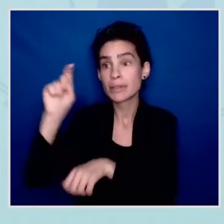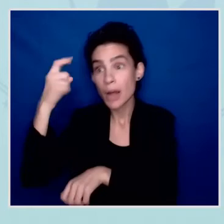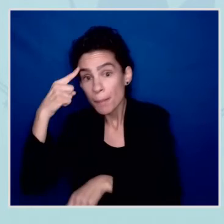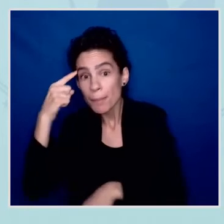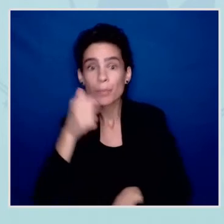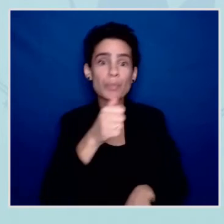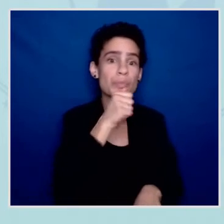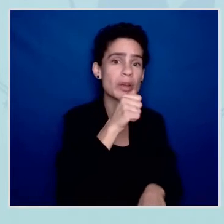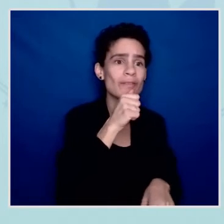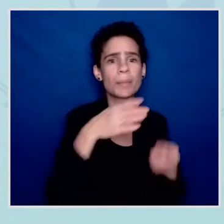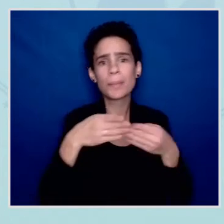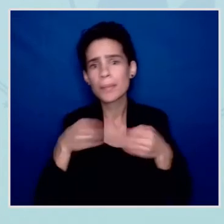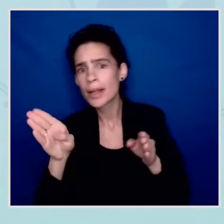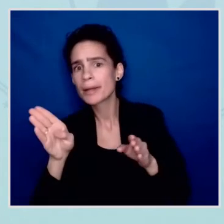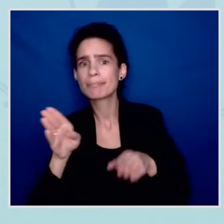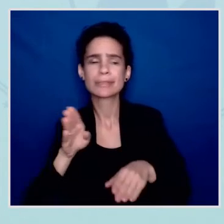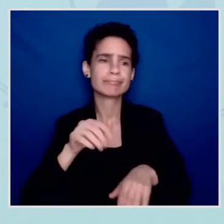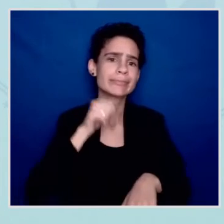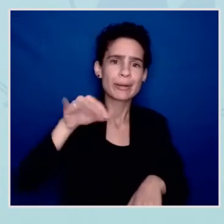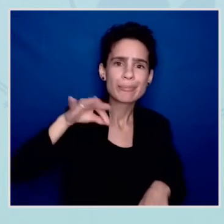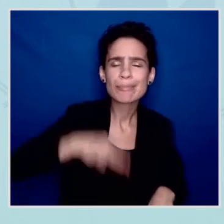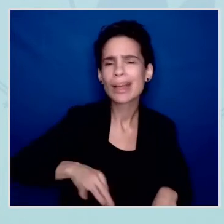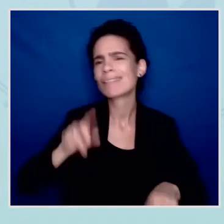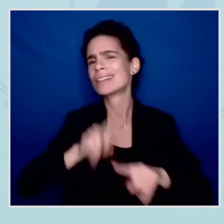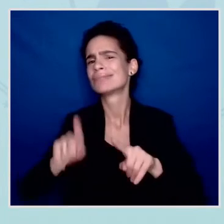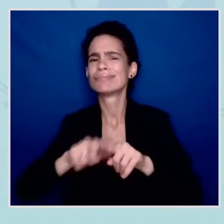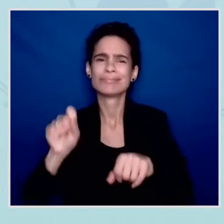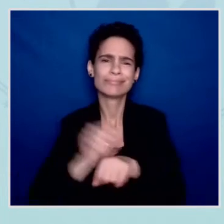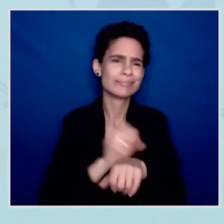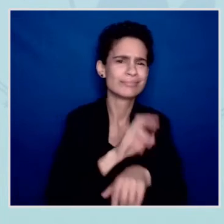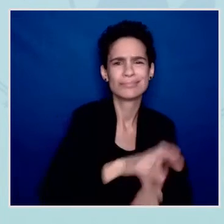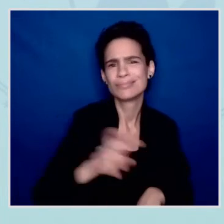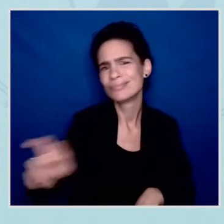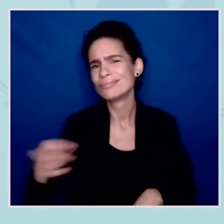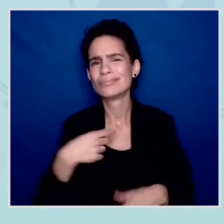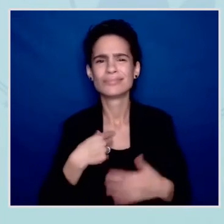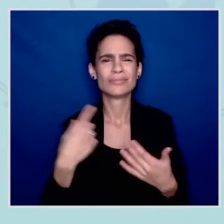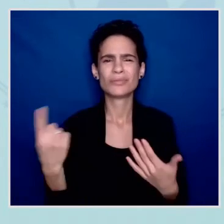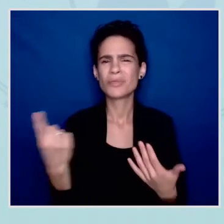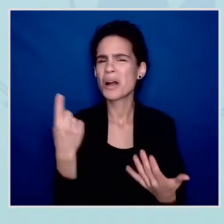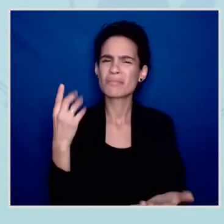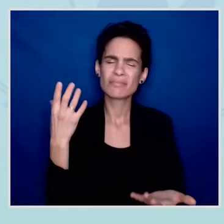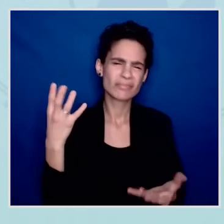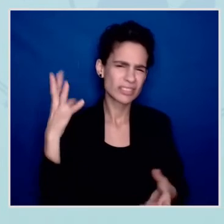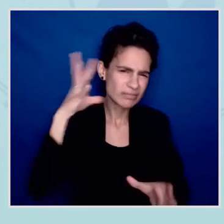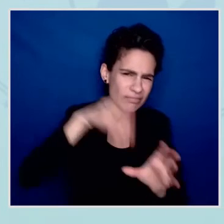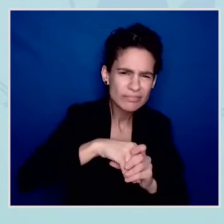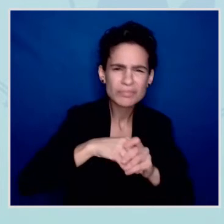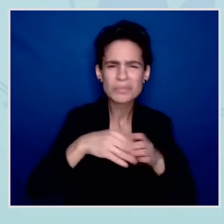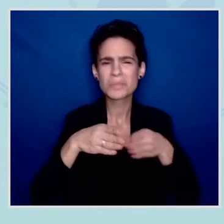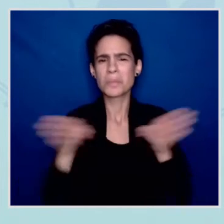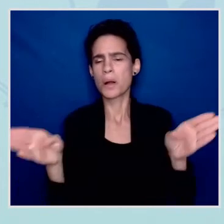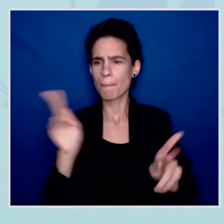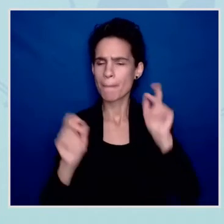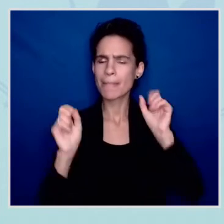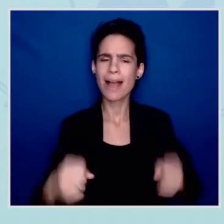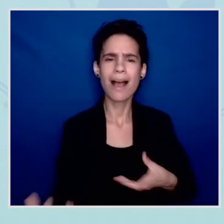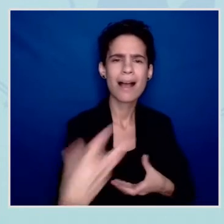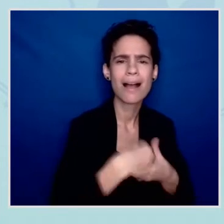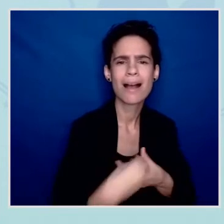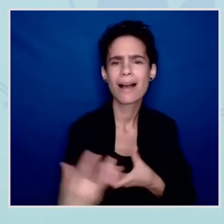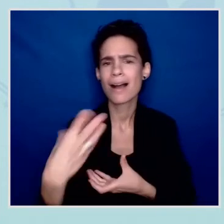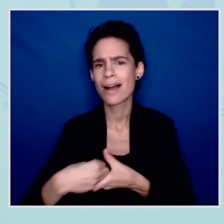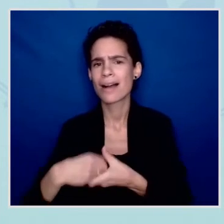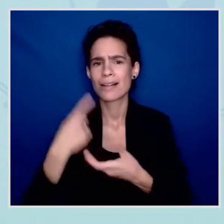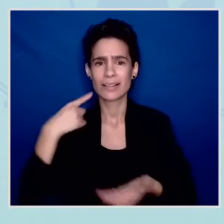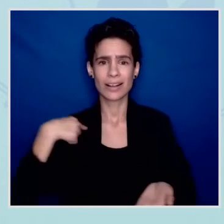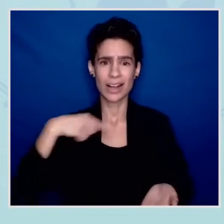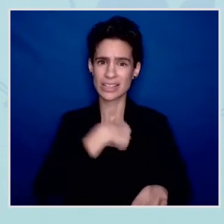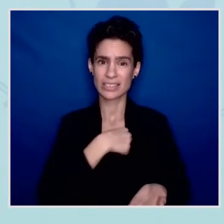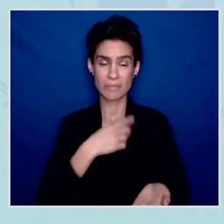PUBLIC. I'VE SPENT MY CAREER IN